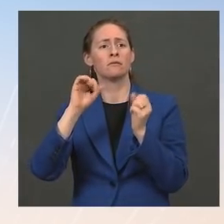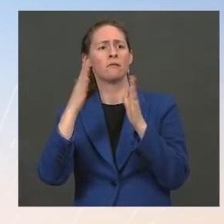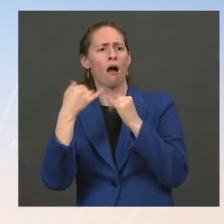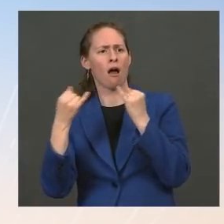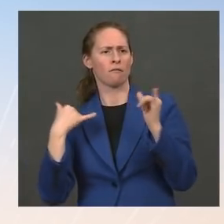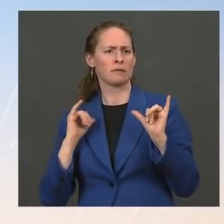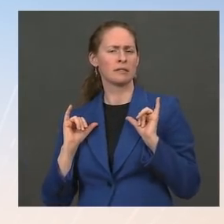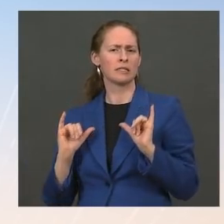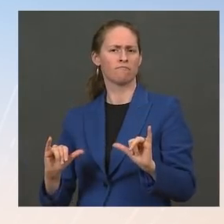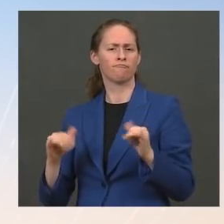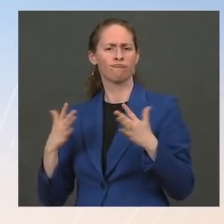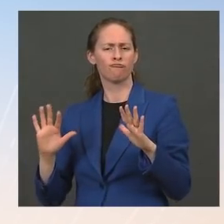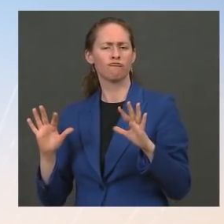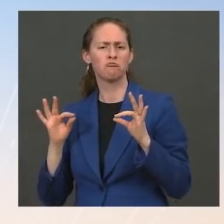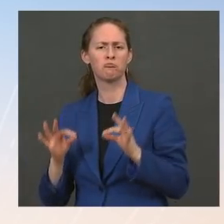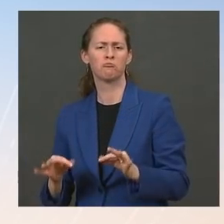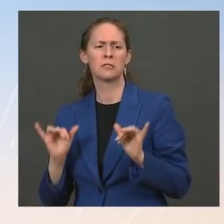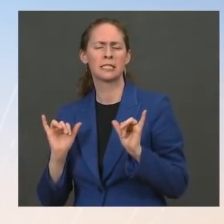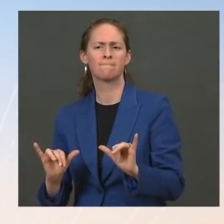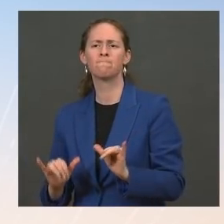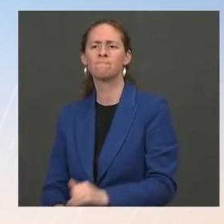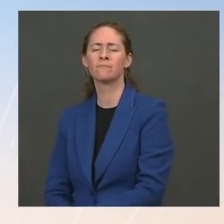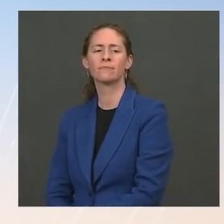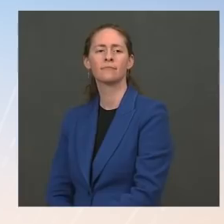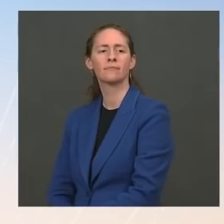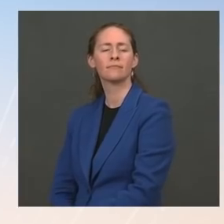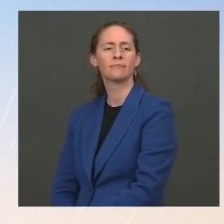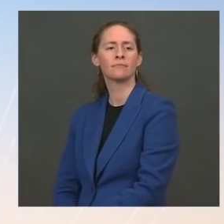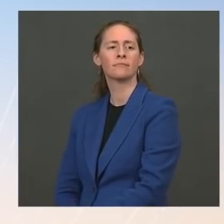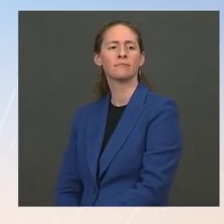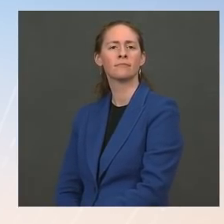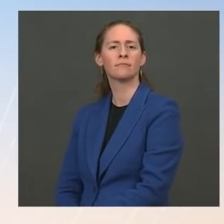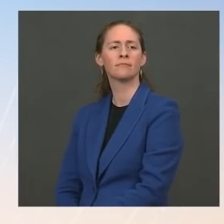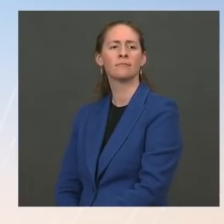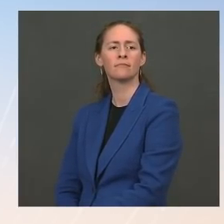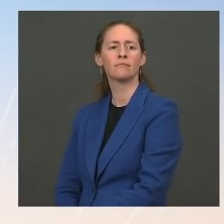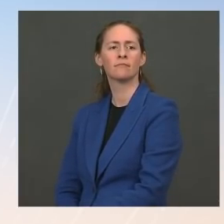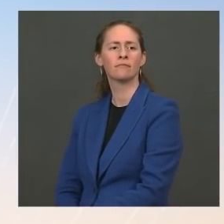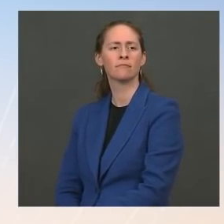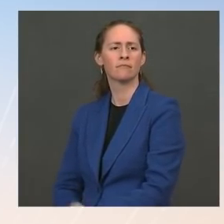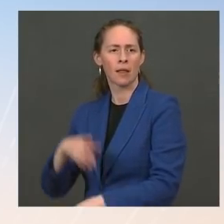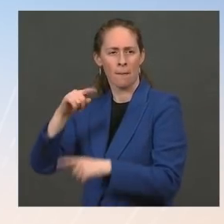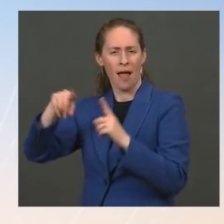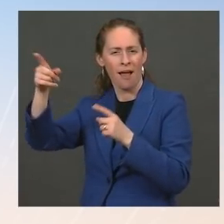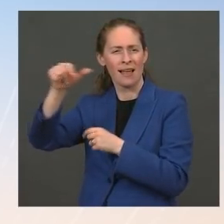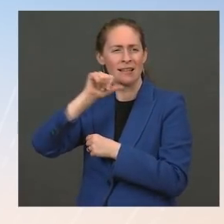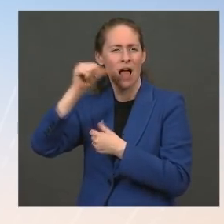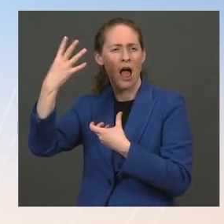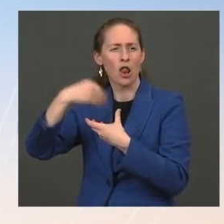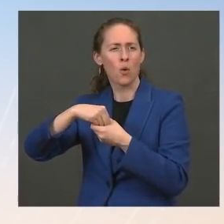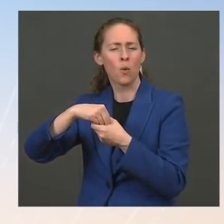compliance rates last week, you did not include how many workers have requested religious exemptions and how many have received them.